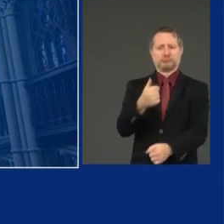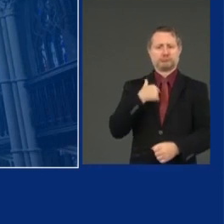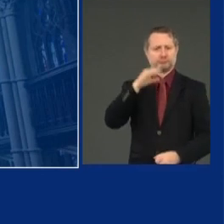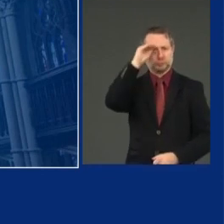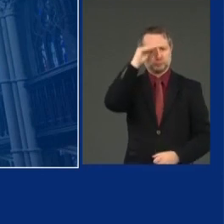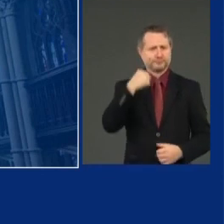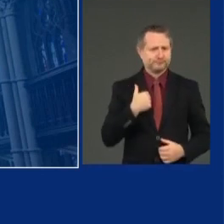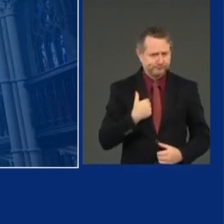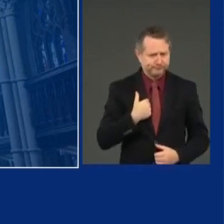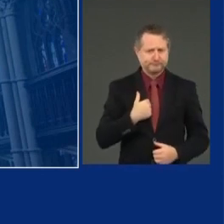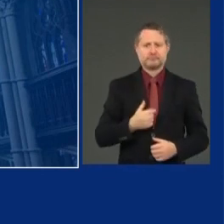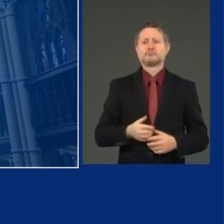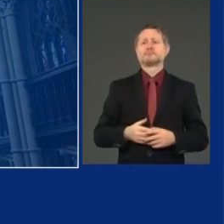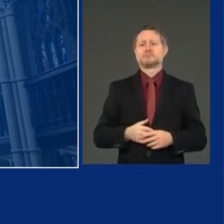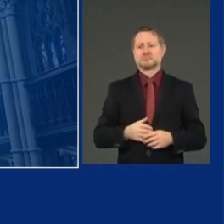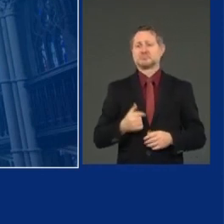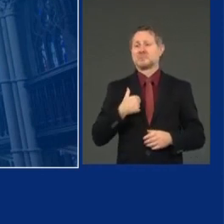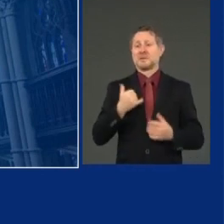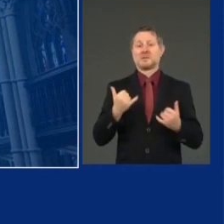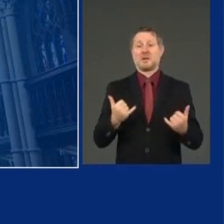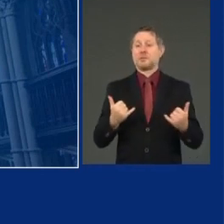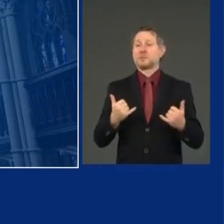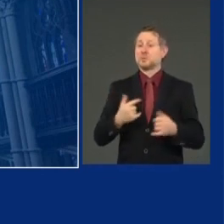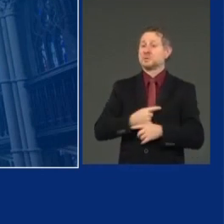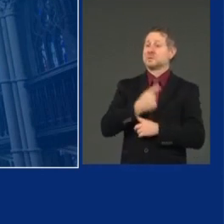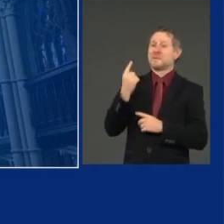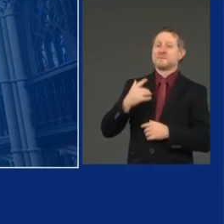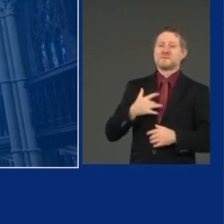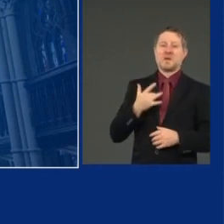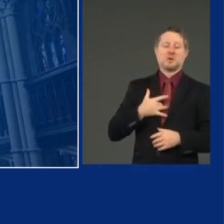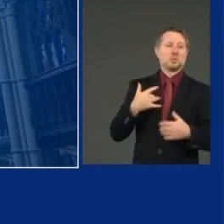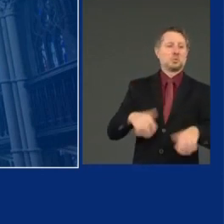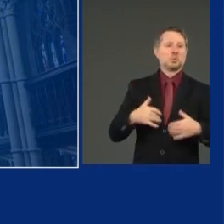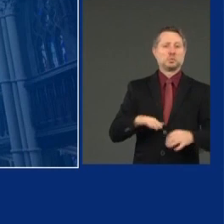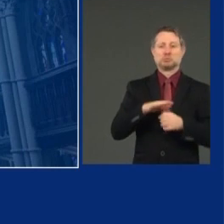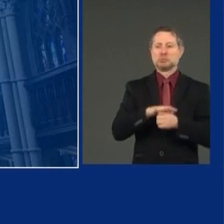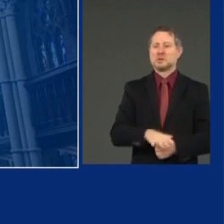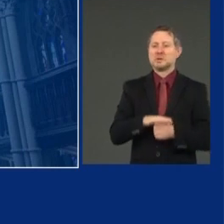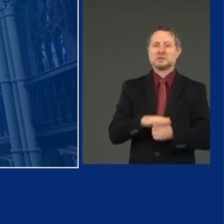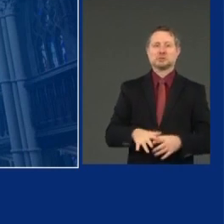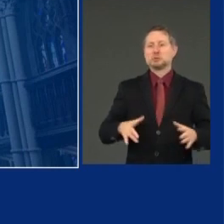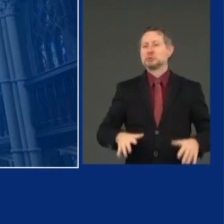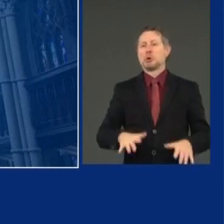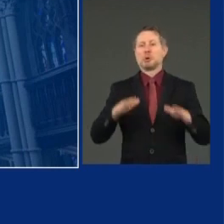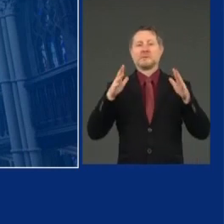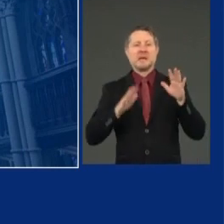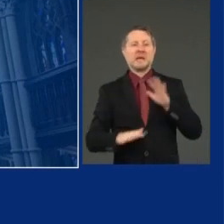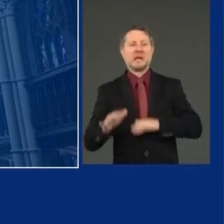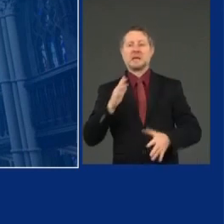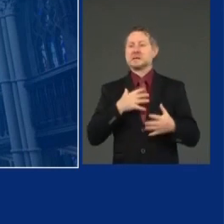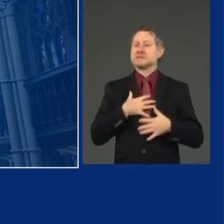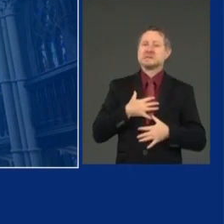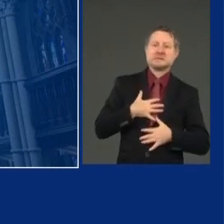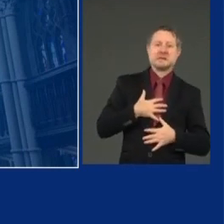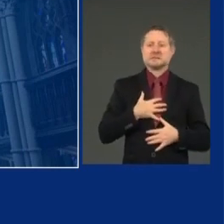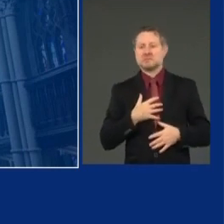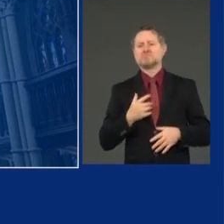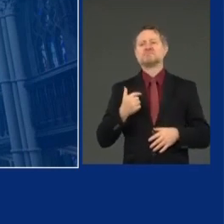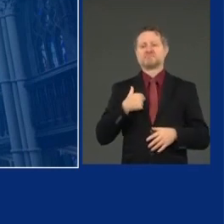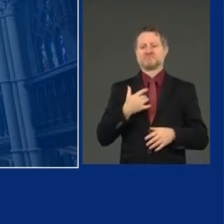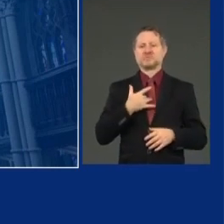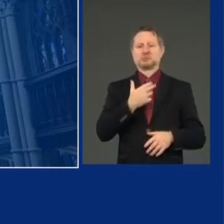SOON AS POSSIBLE.